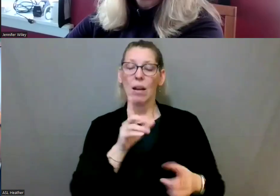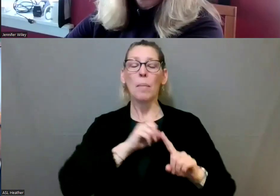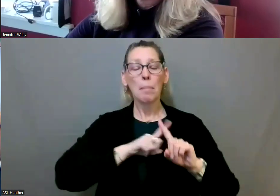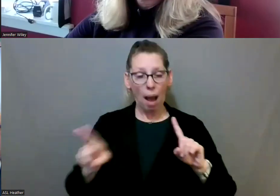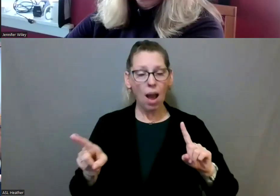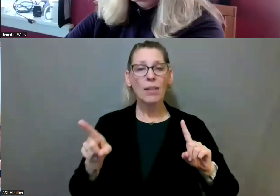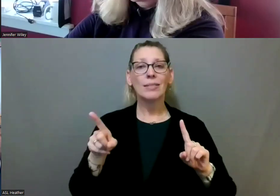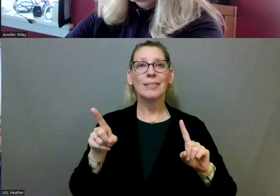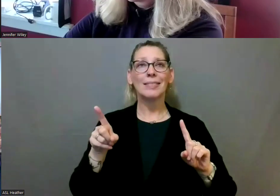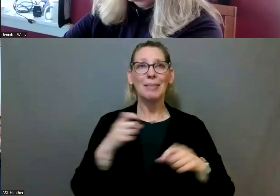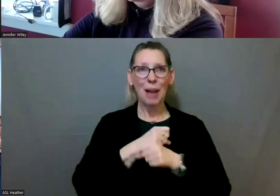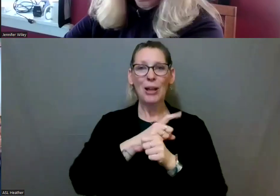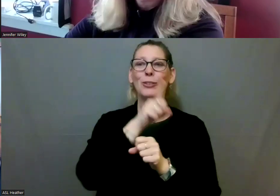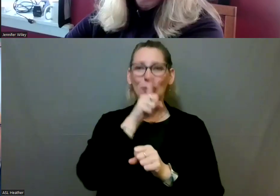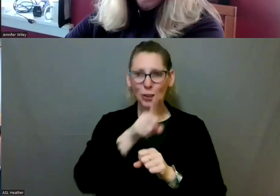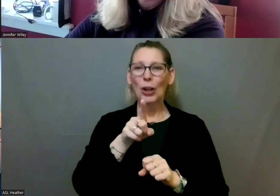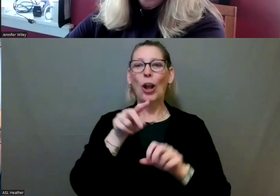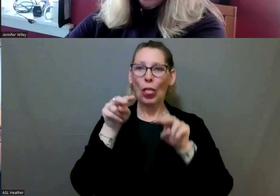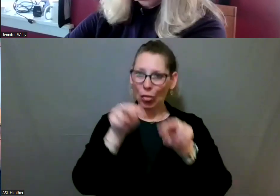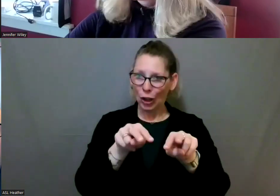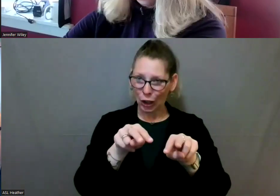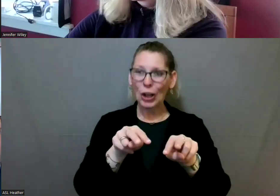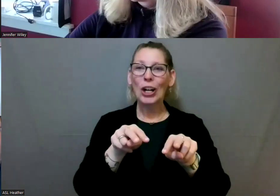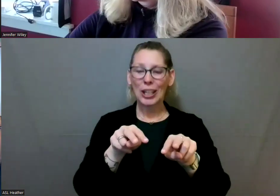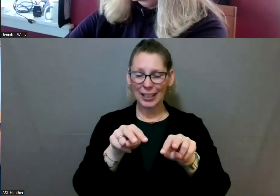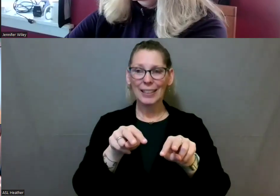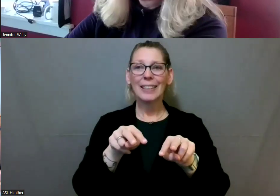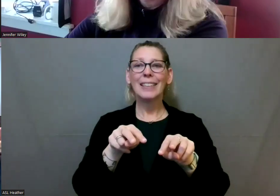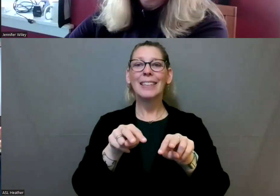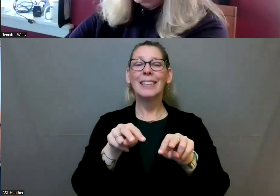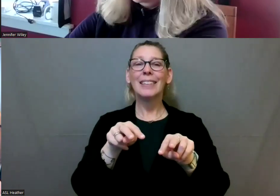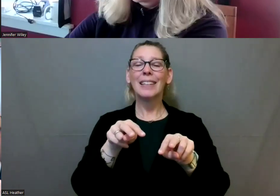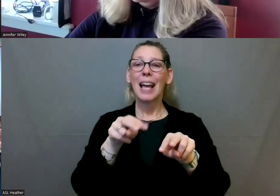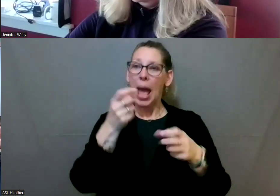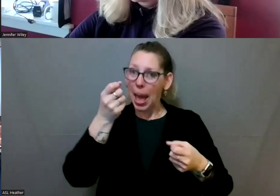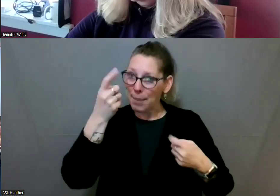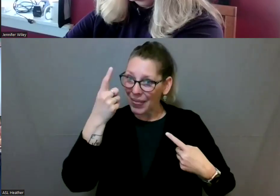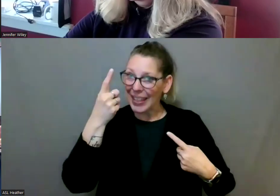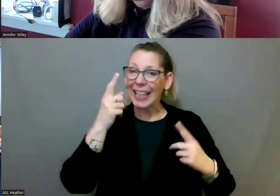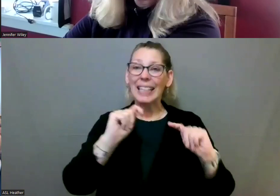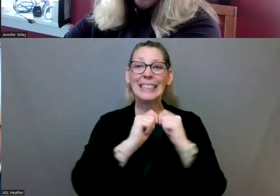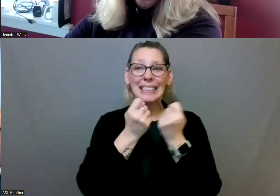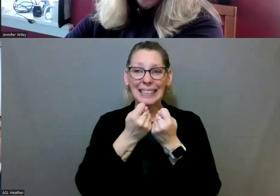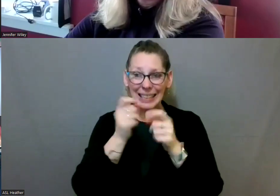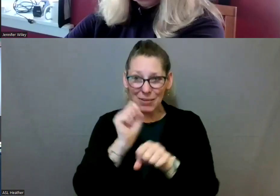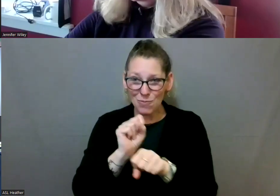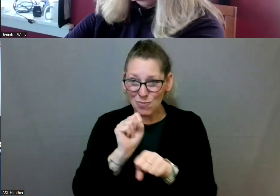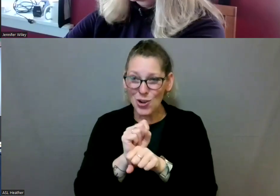and um turning our eye to empathy teamwork assertiveness all these different um ways